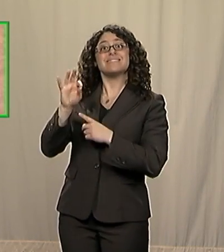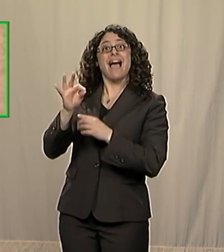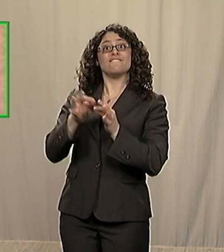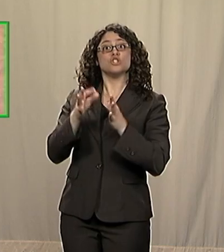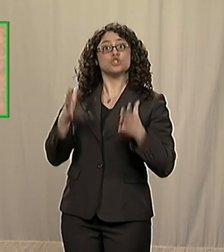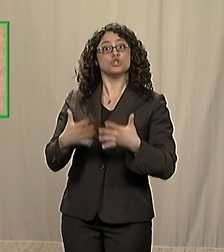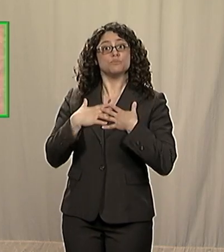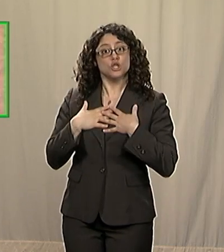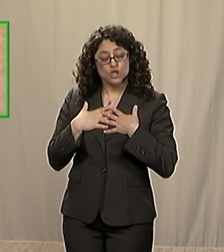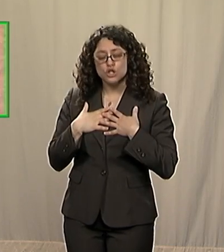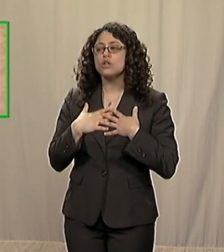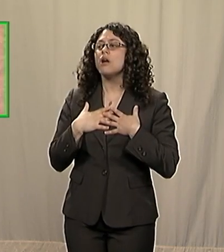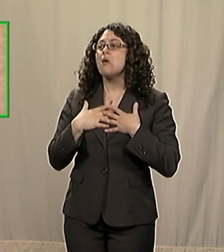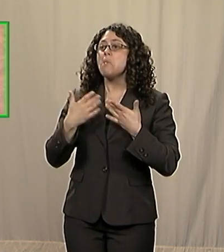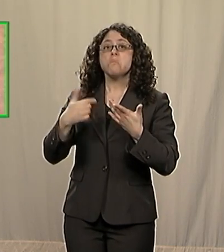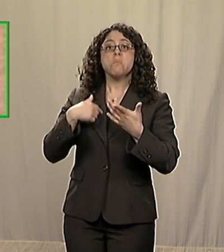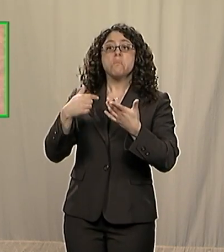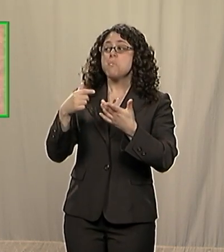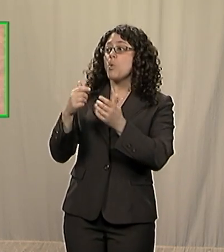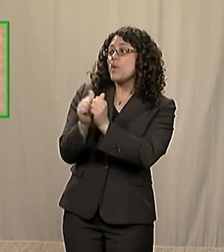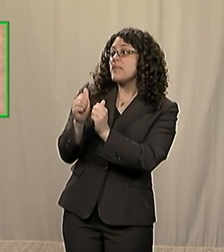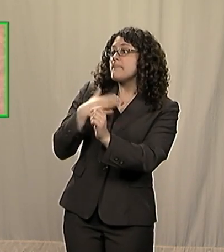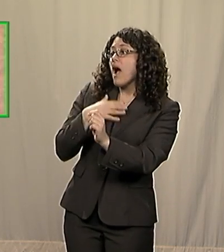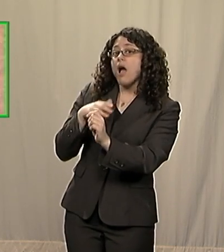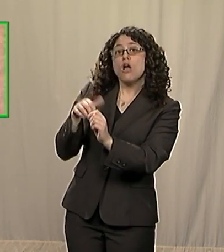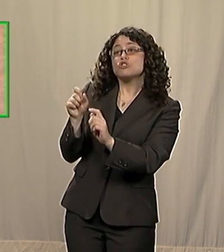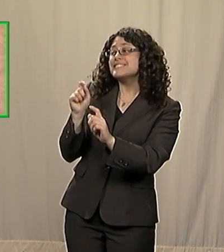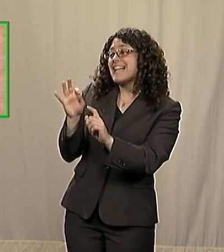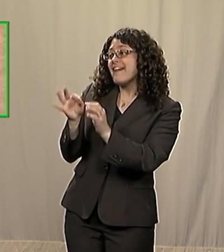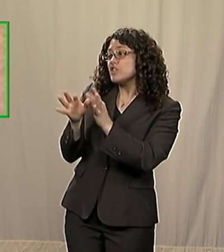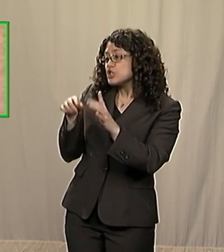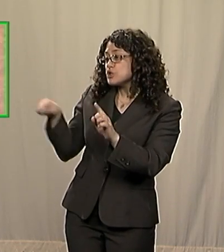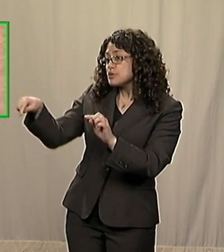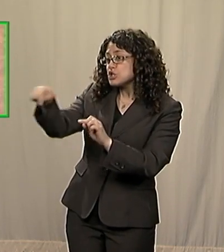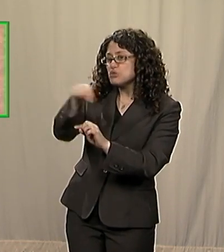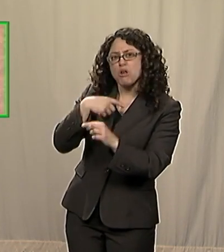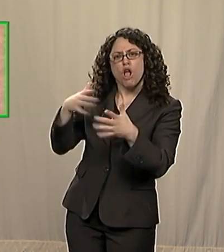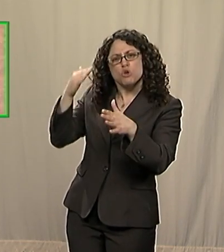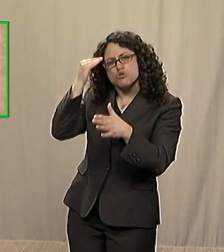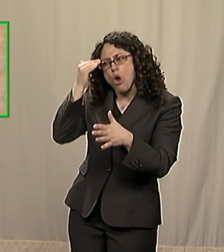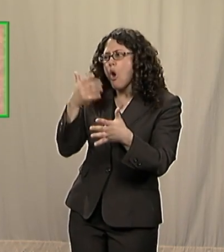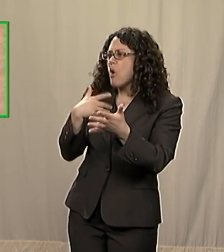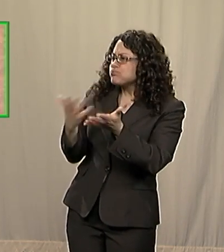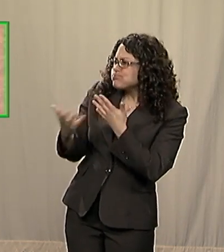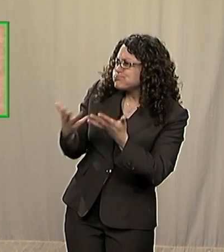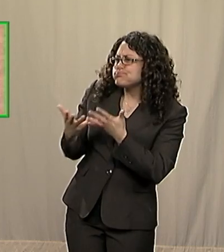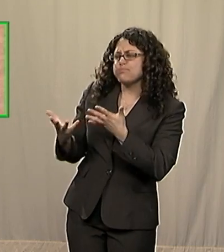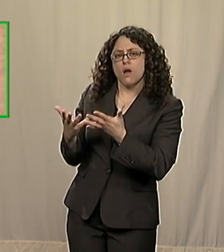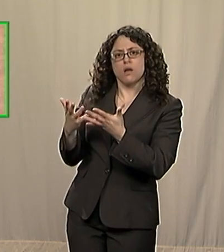that I have with the other staff members will be different than if I'm a freelance interpreter who is going to a one-off assignment.